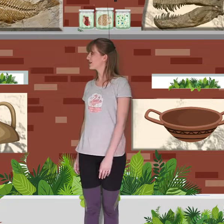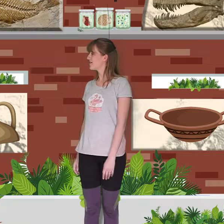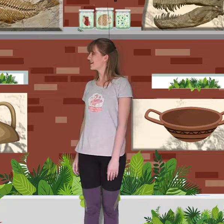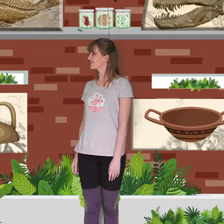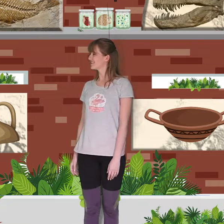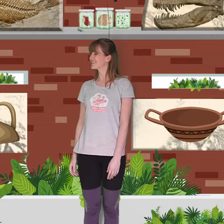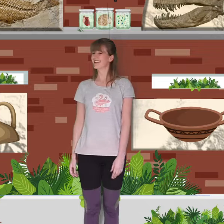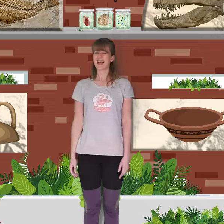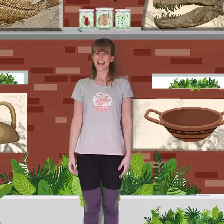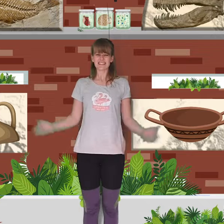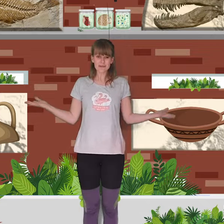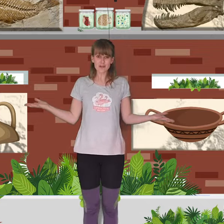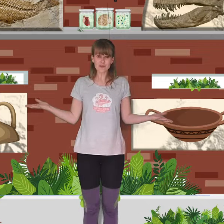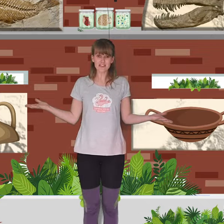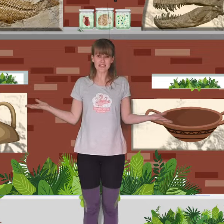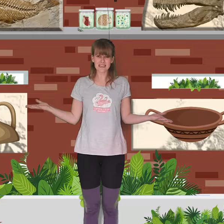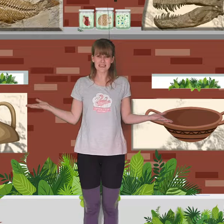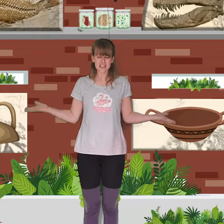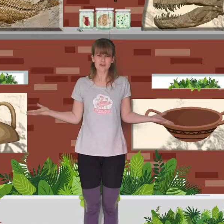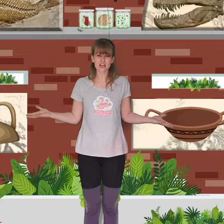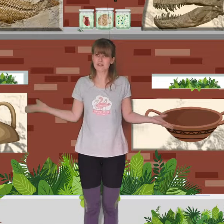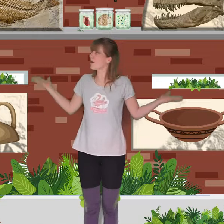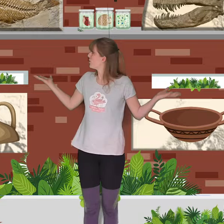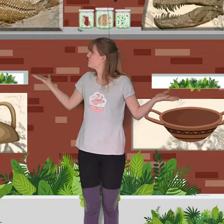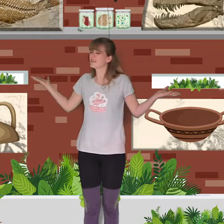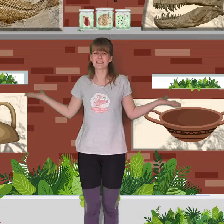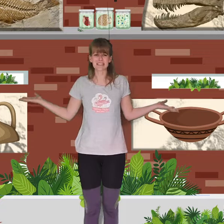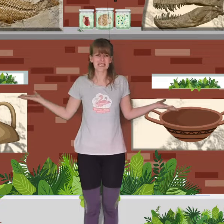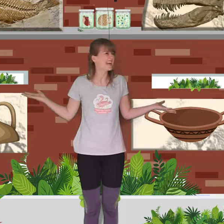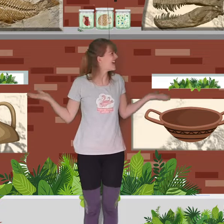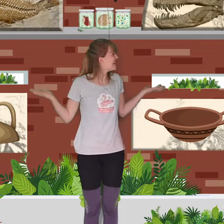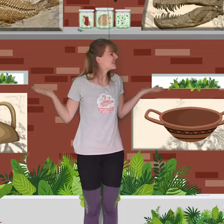directions and see what you can see. Can you shout out what you can see in this